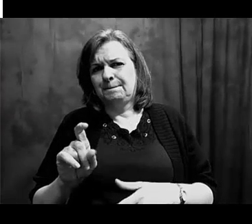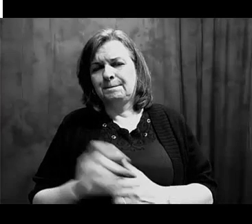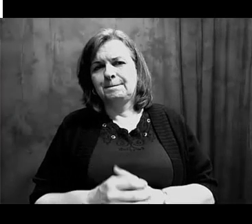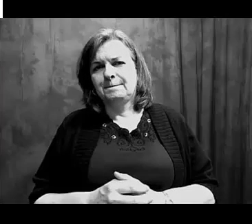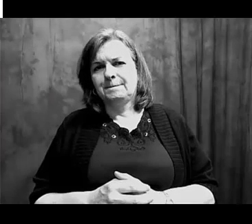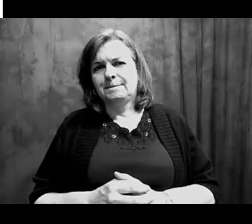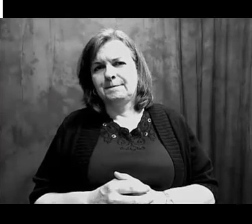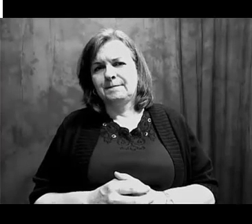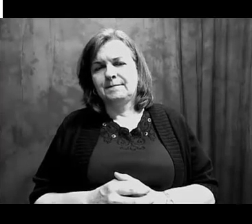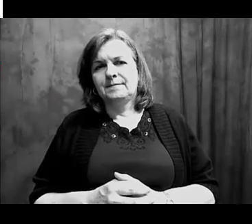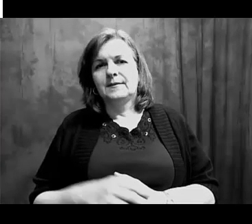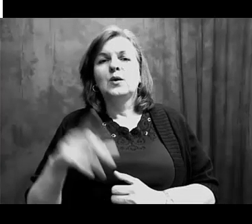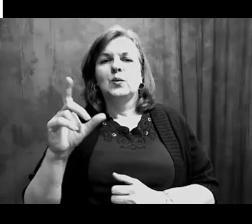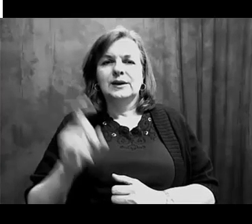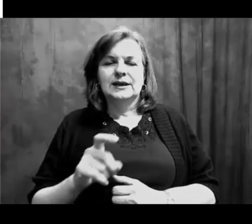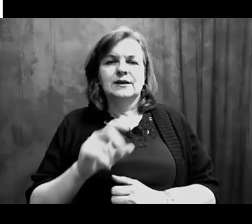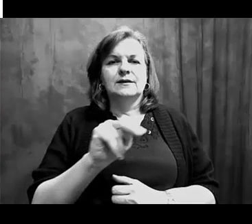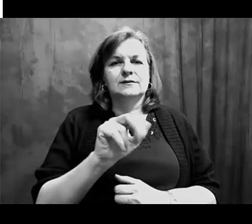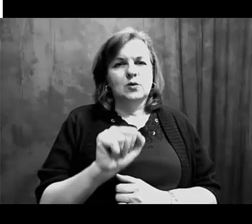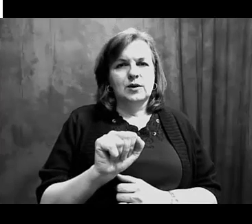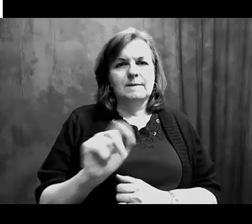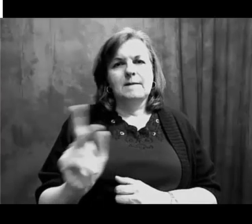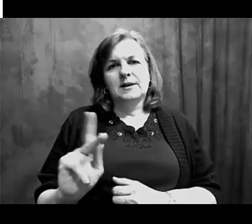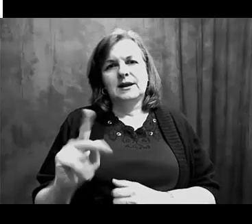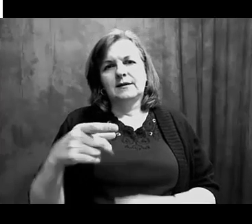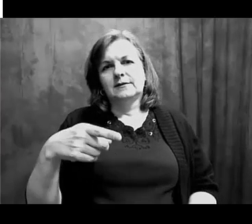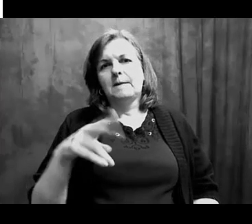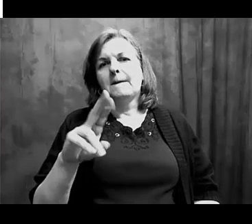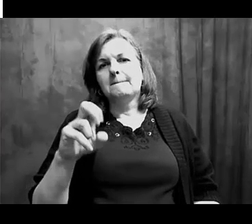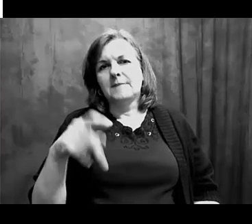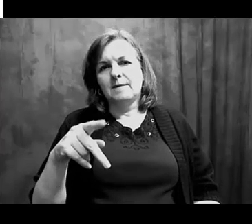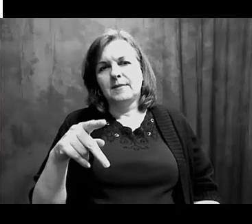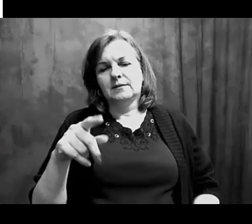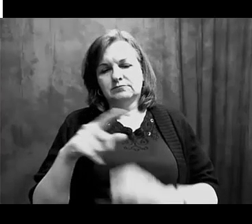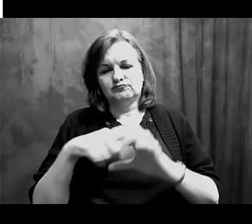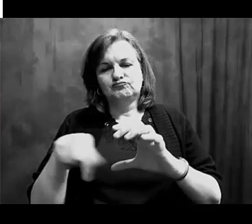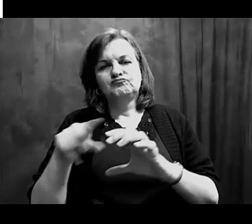we're going to need the sodium-potassium pumps we've talked about before